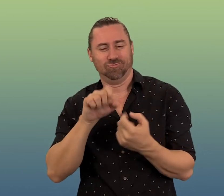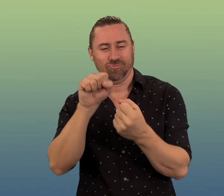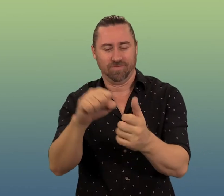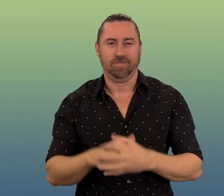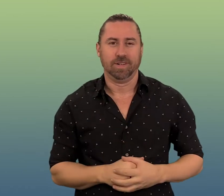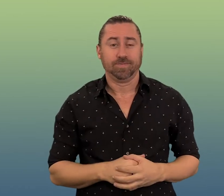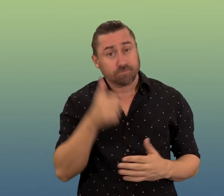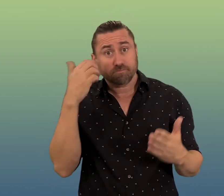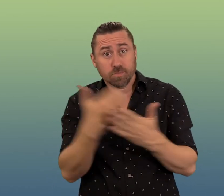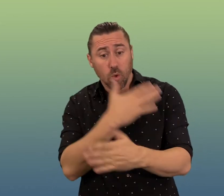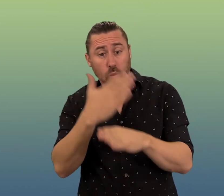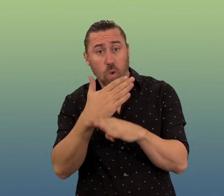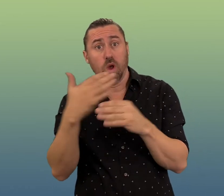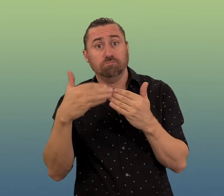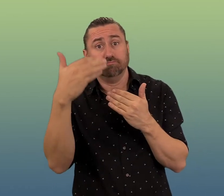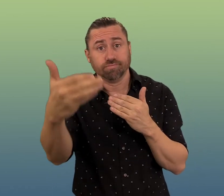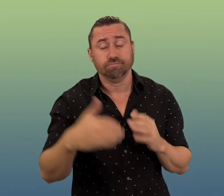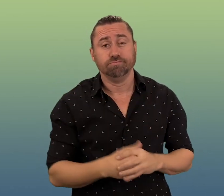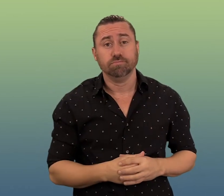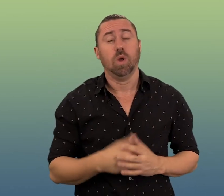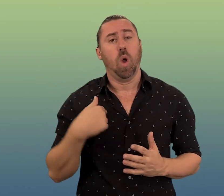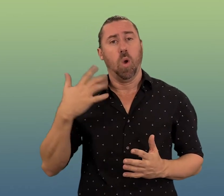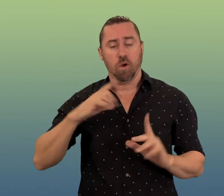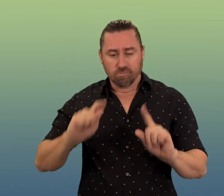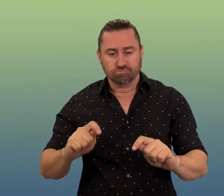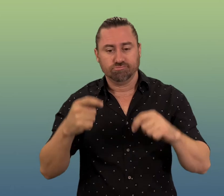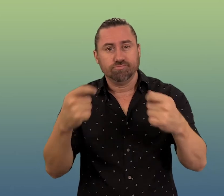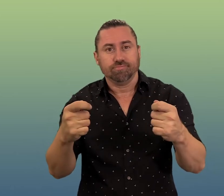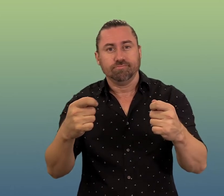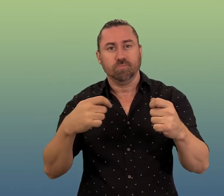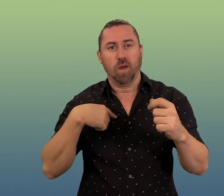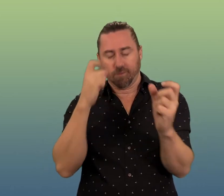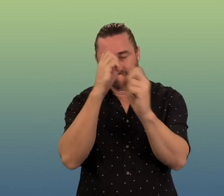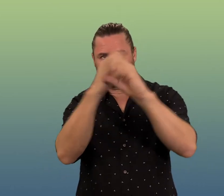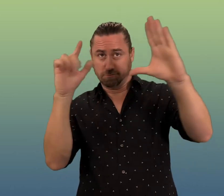Work ahead. TMR is working towards delivering our vision